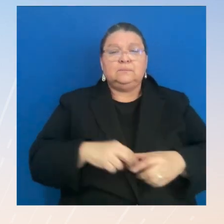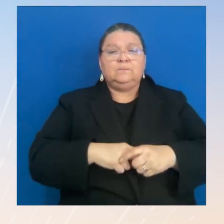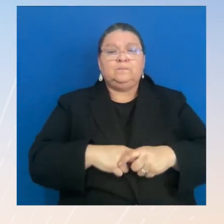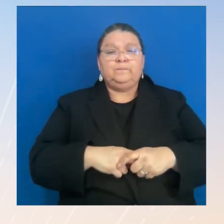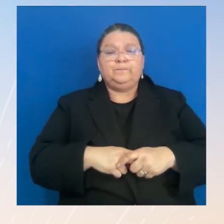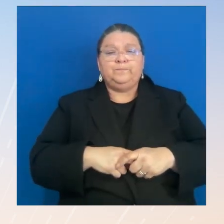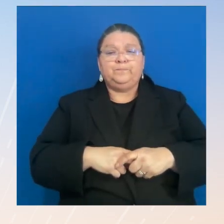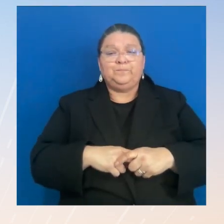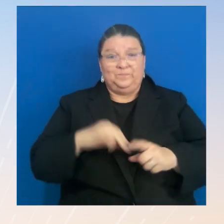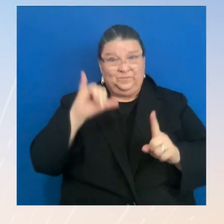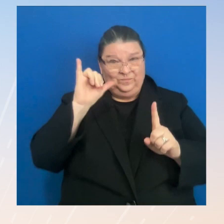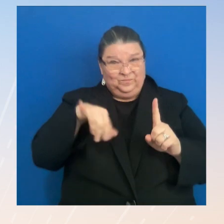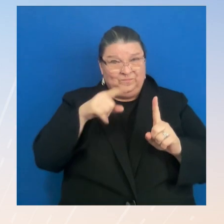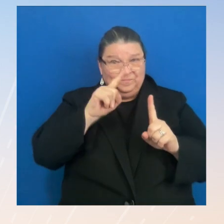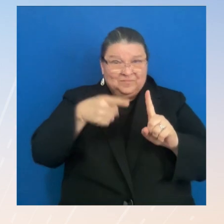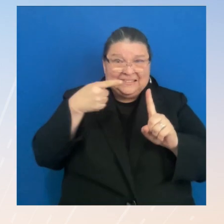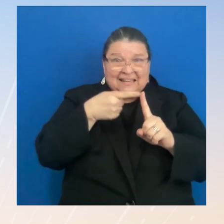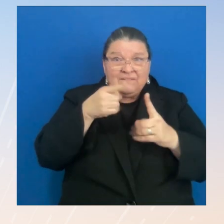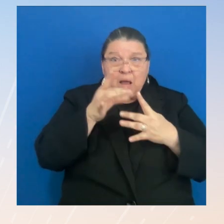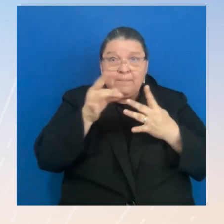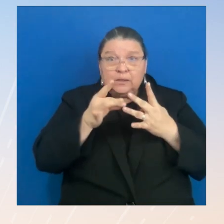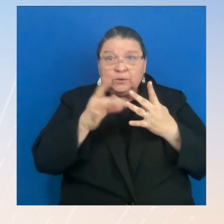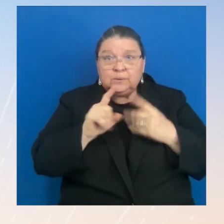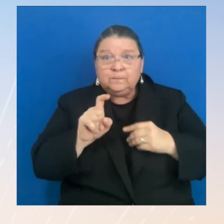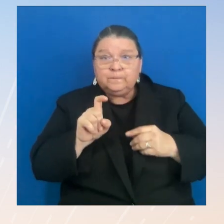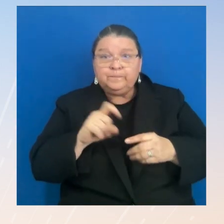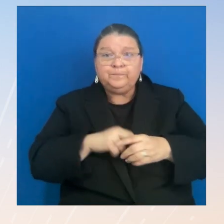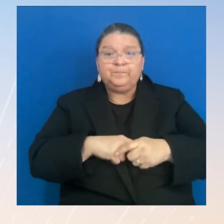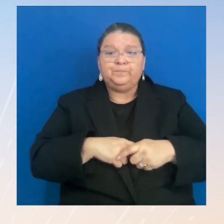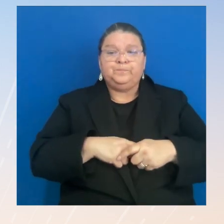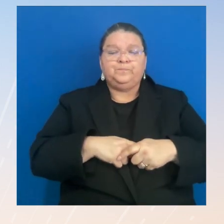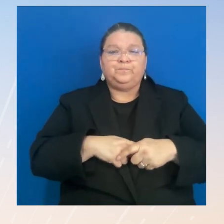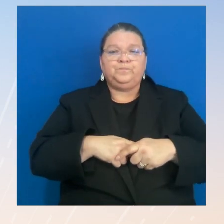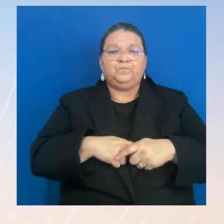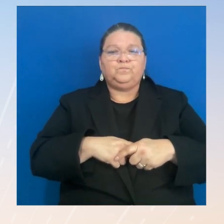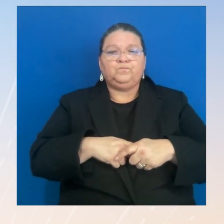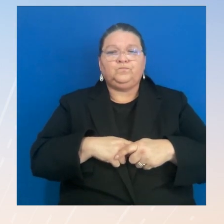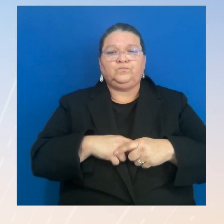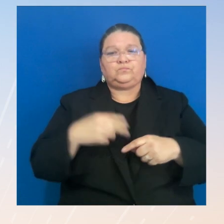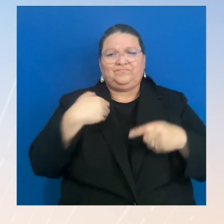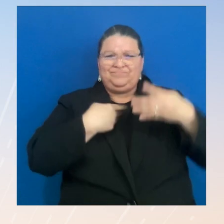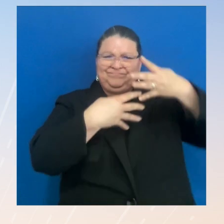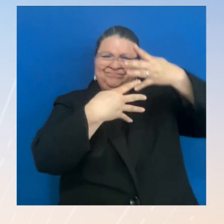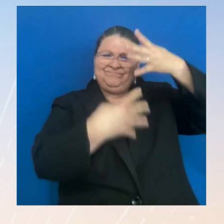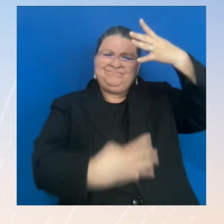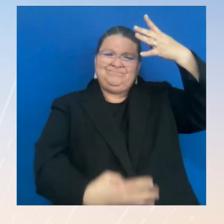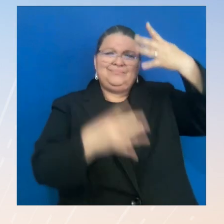the White House is considering? Ms. Psaki: In the menu of options. The Press: Any comment on Maryland moving towards a suspension